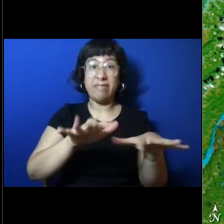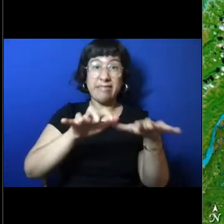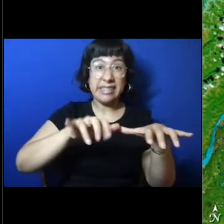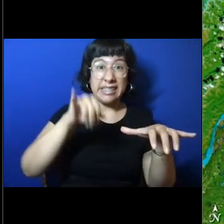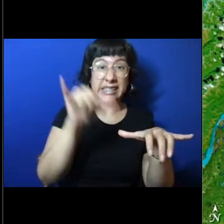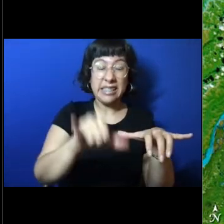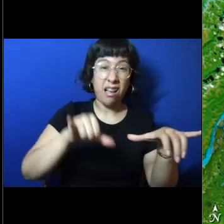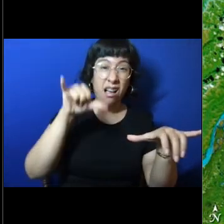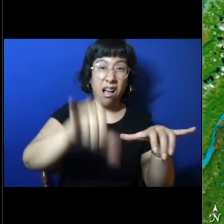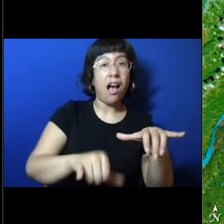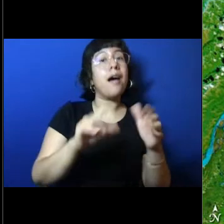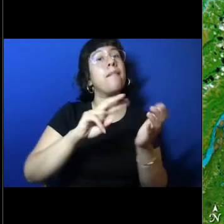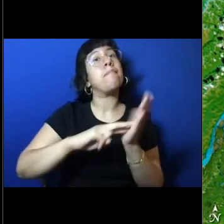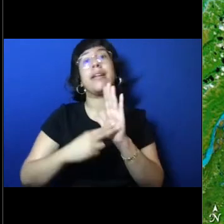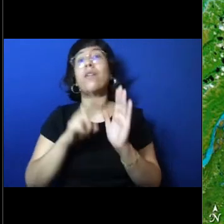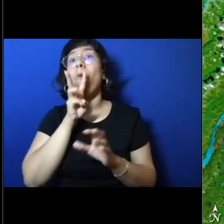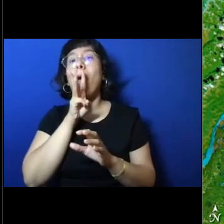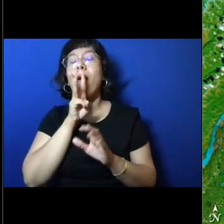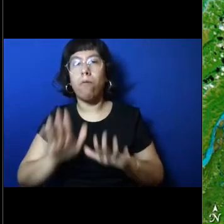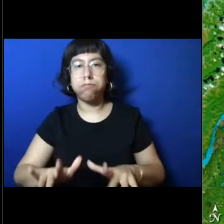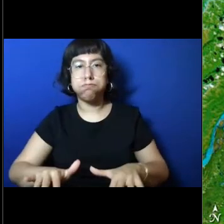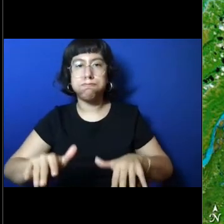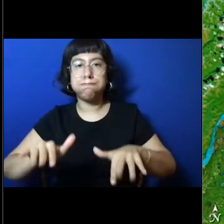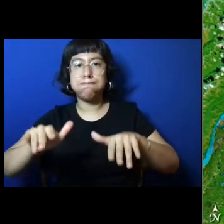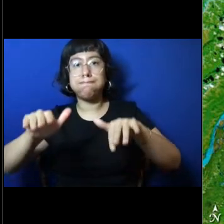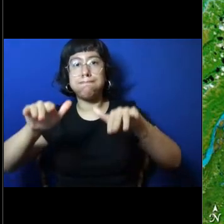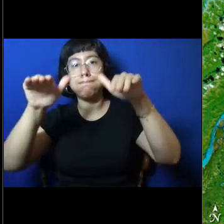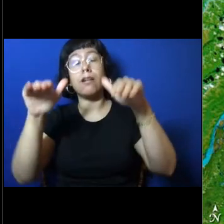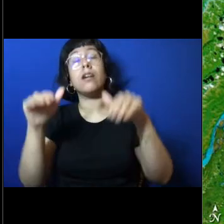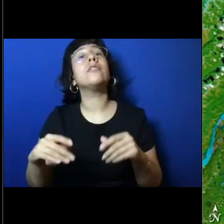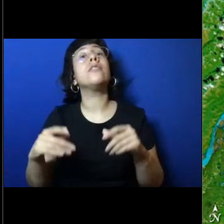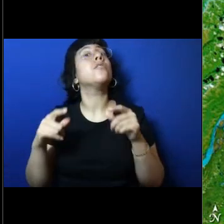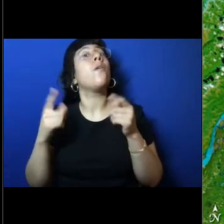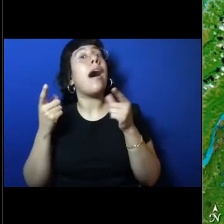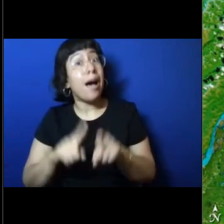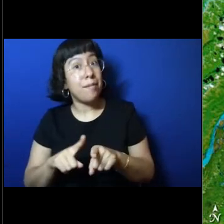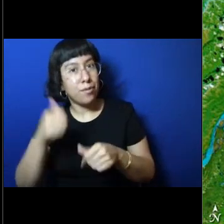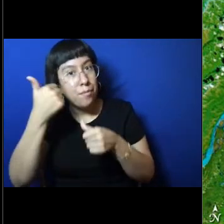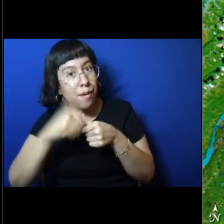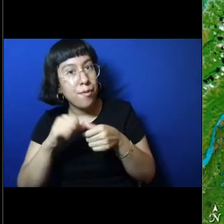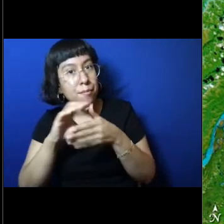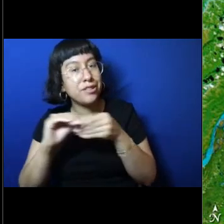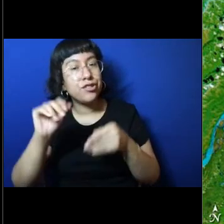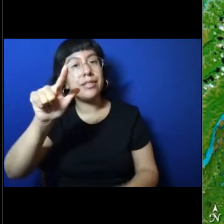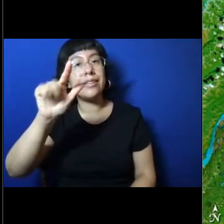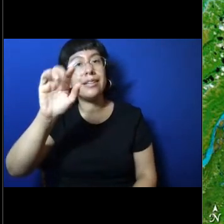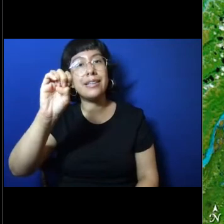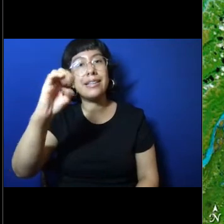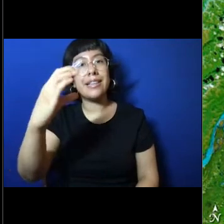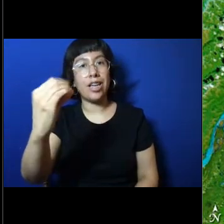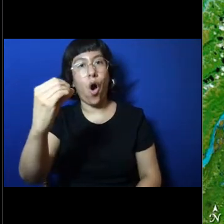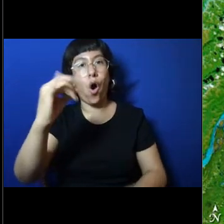And this would, this is an example of some of the Leo spacecraft used to help define, you know the extent of the flooding damage